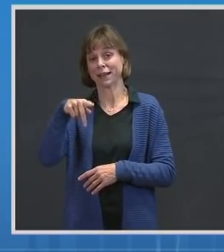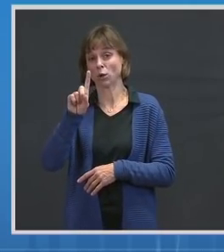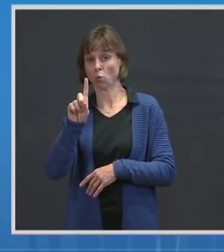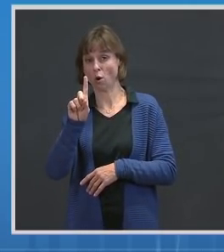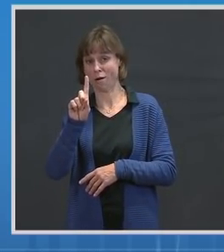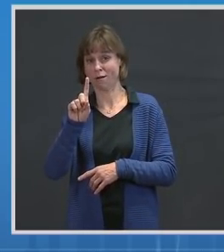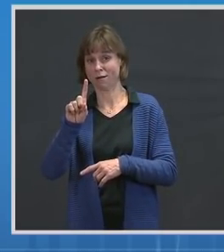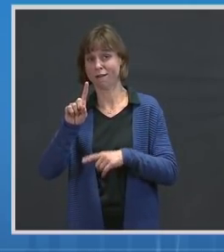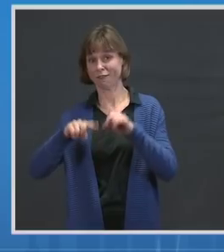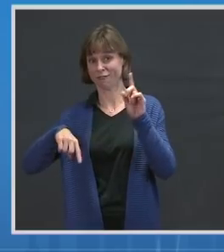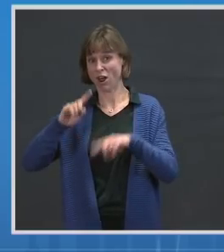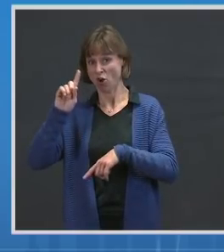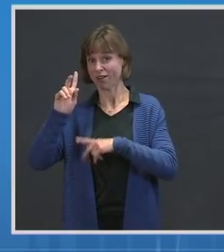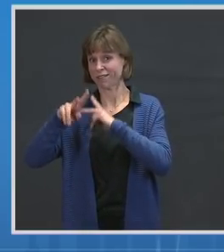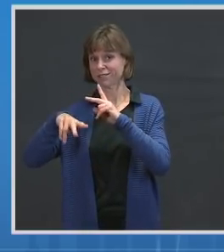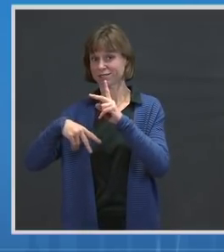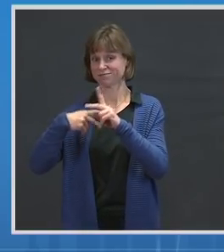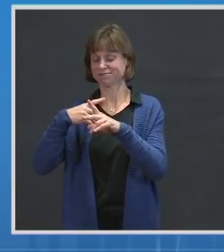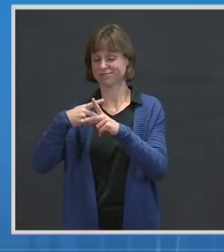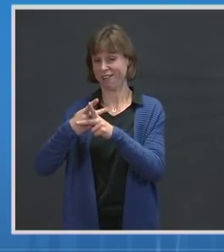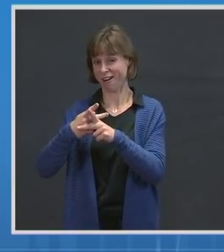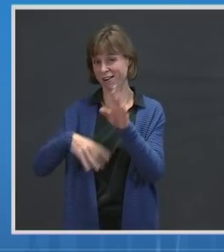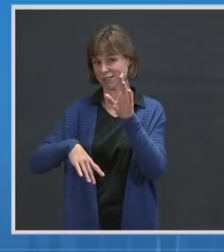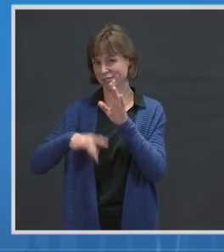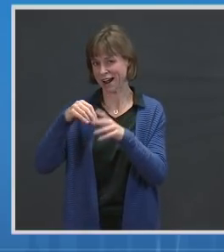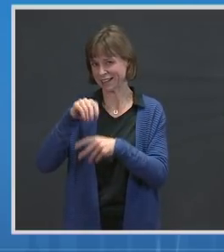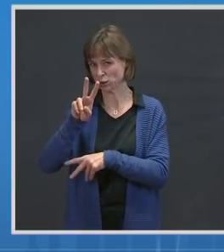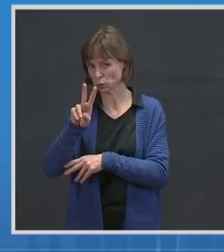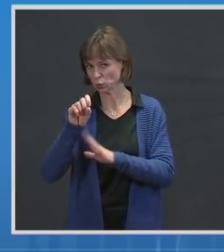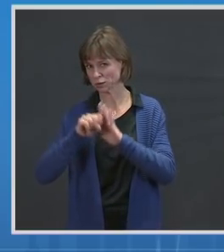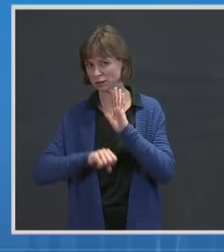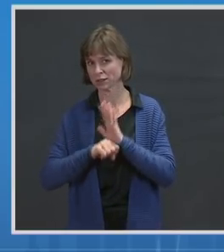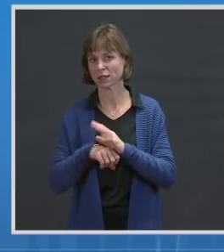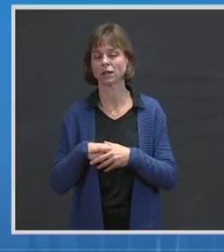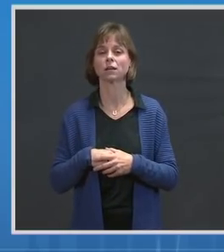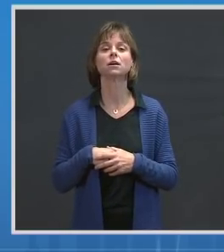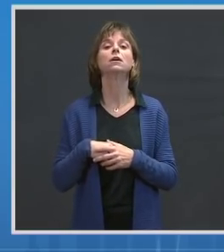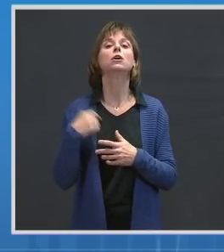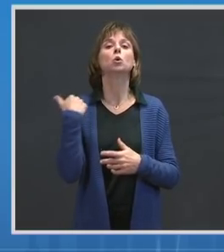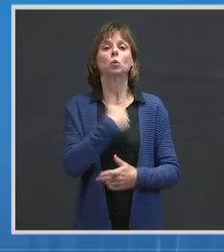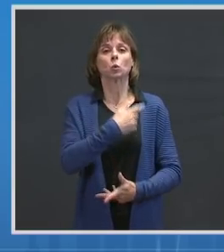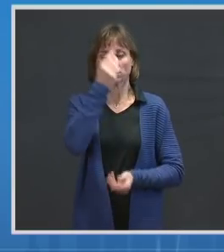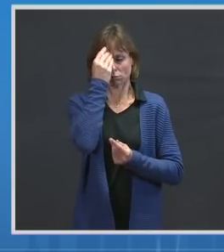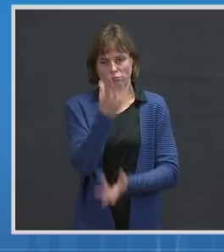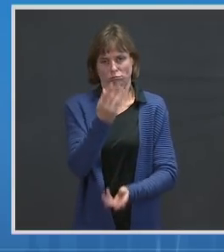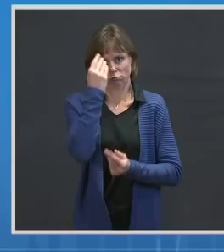Reflective of our commitment to communicate openly and often about the latest science on variants today,